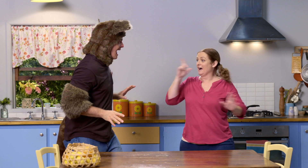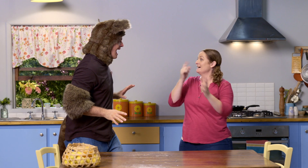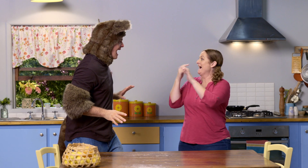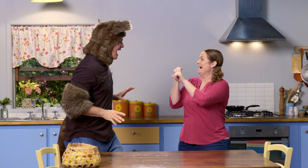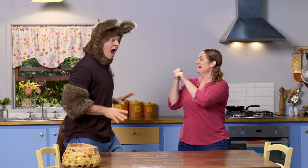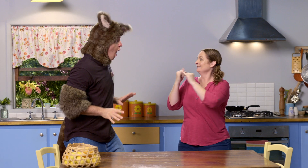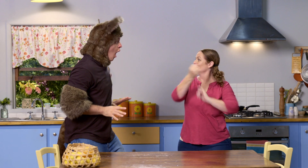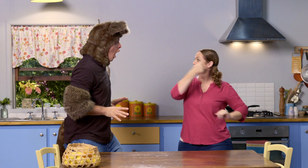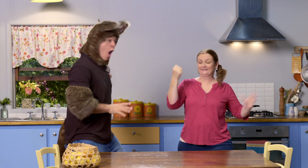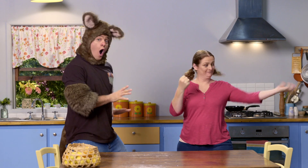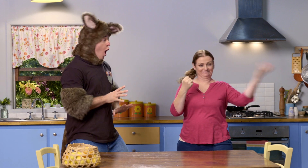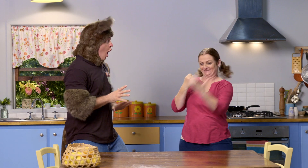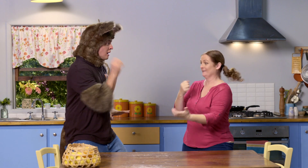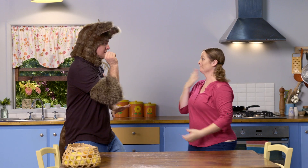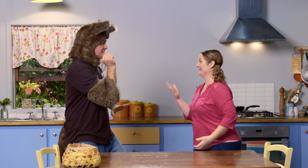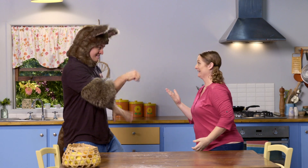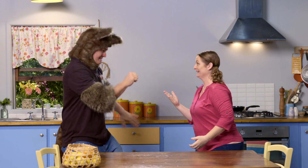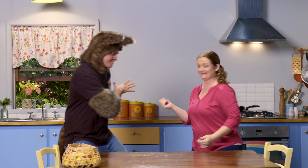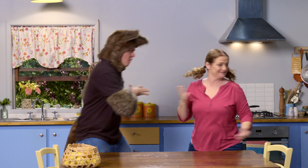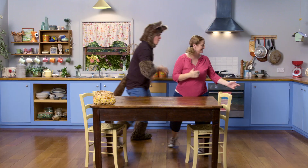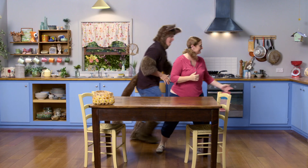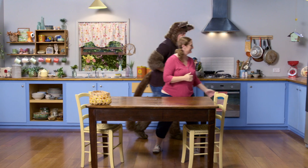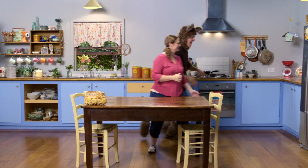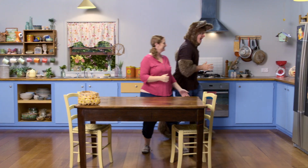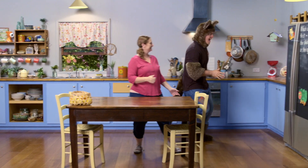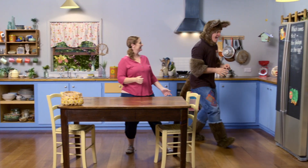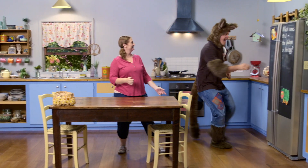Can you get the eggs out of the fridge, please? OK!